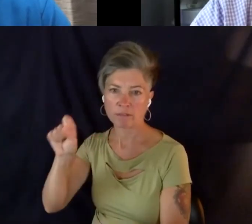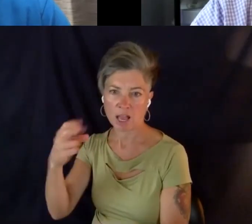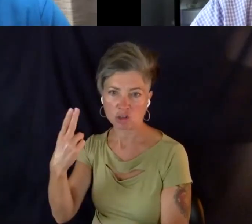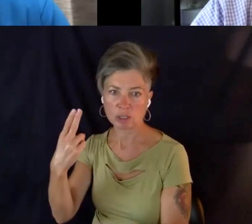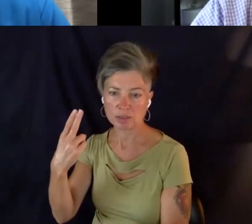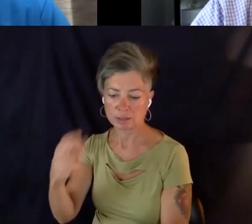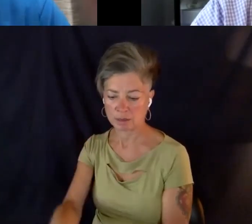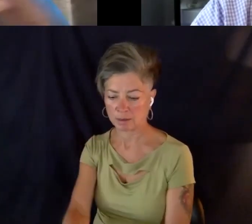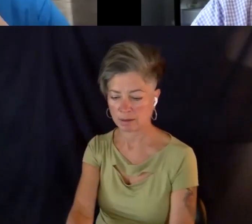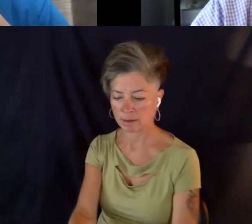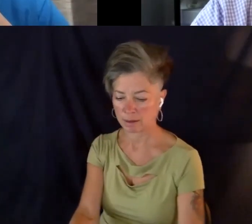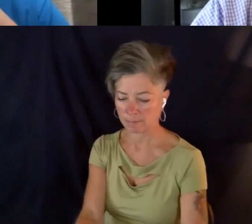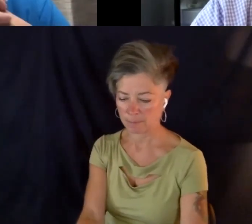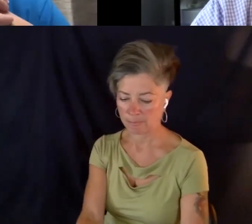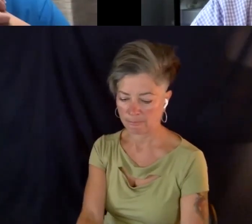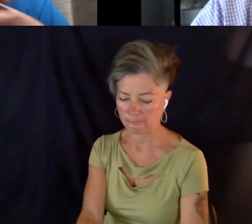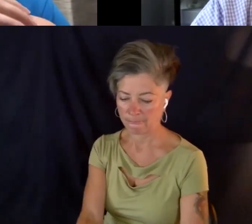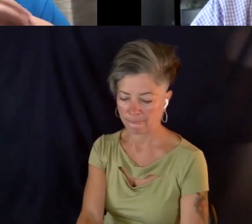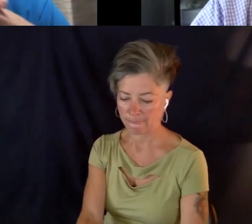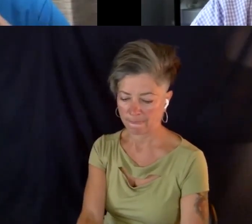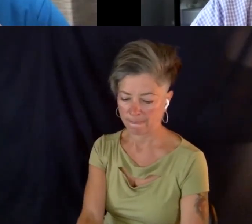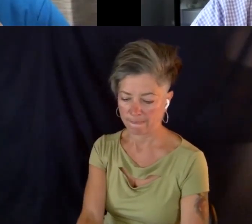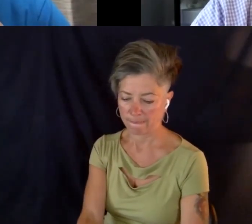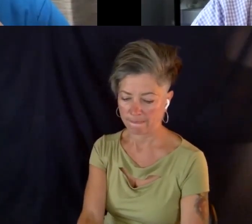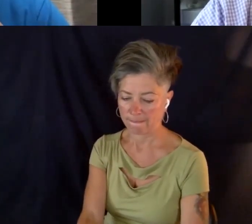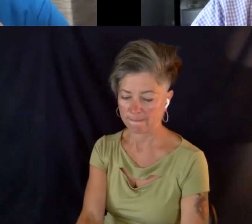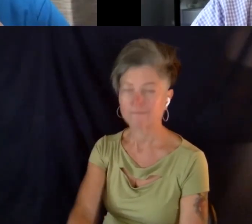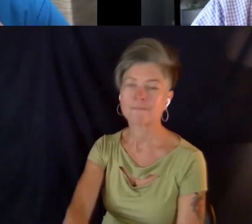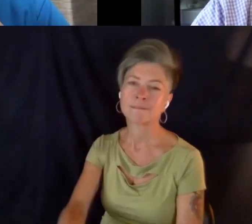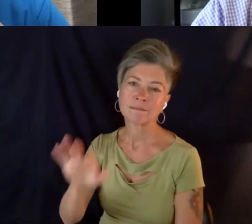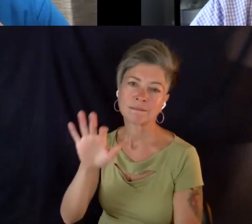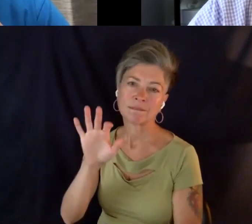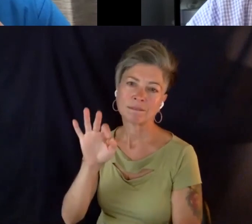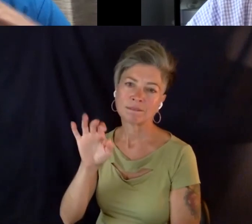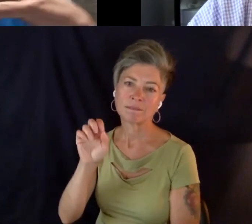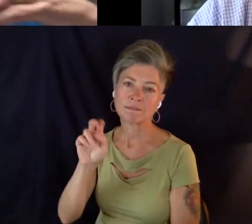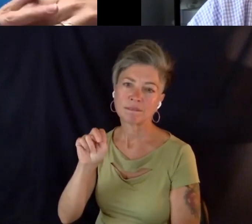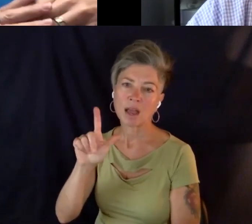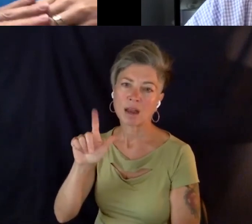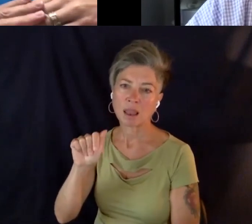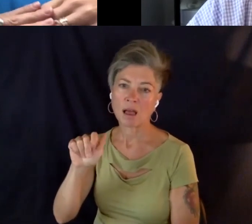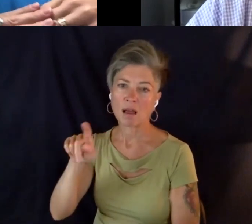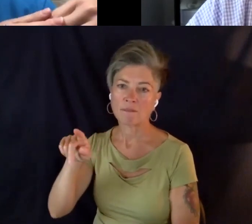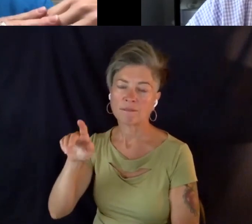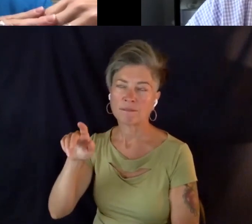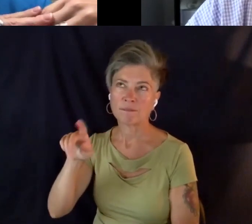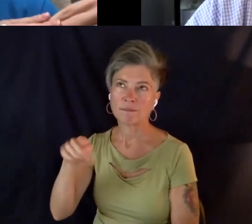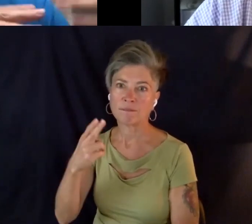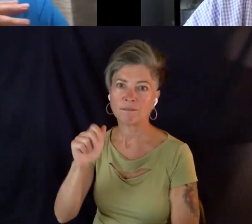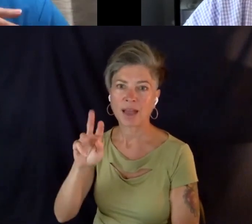and it would be like a low dose paroxetine or venlafaxine, something like that. So there are also over the counter recommendations.